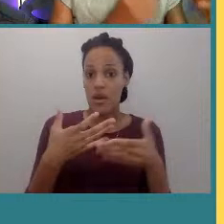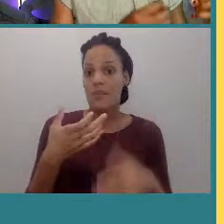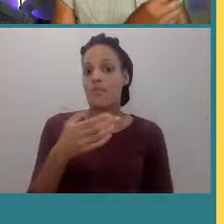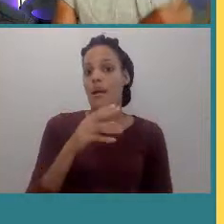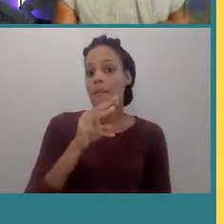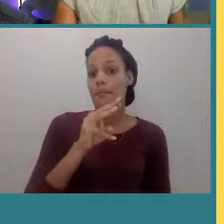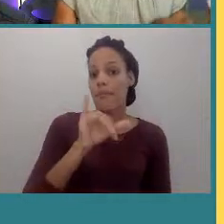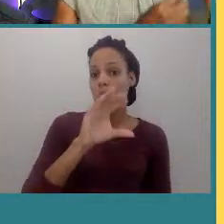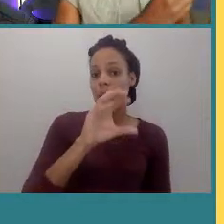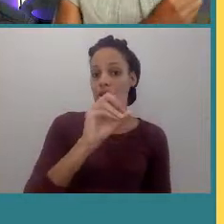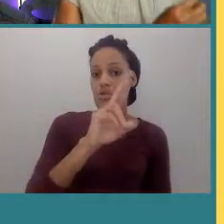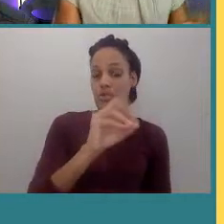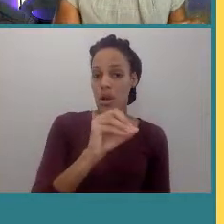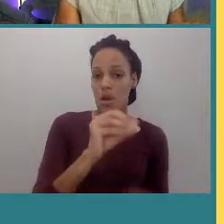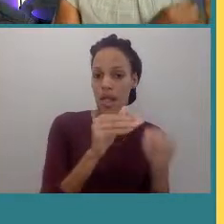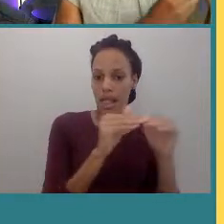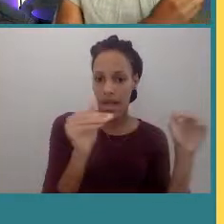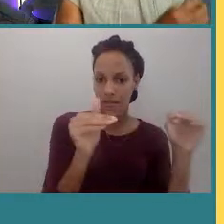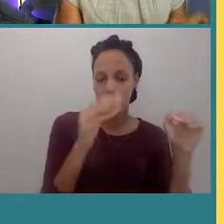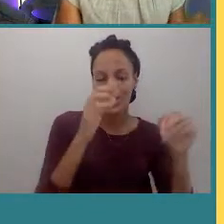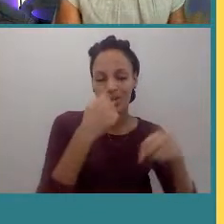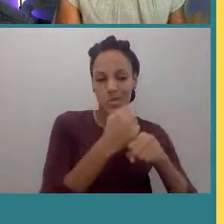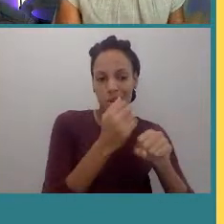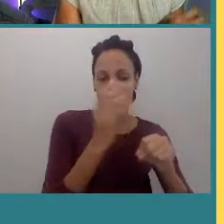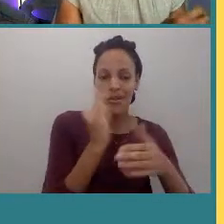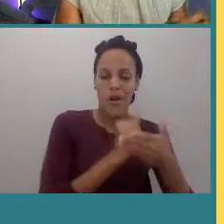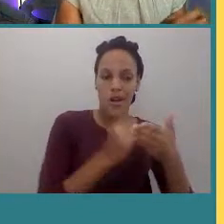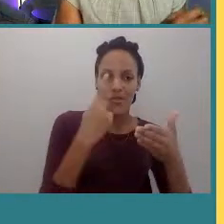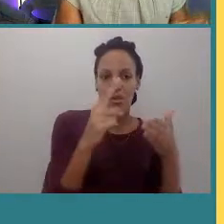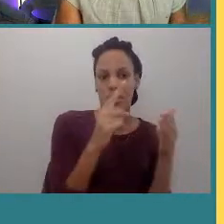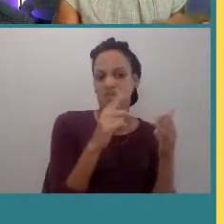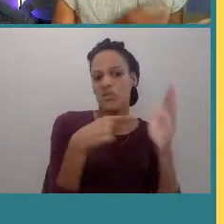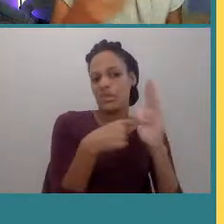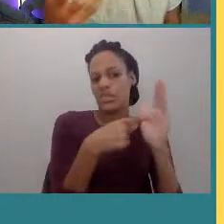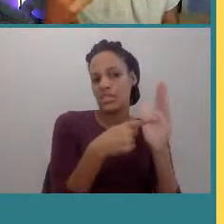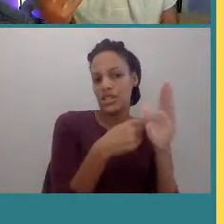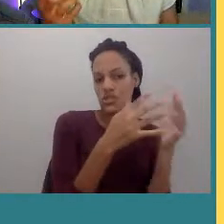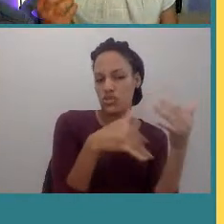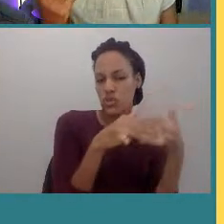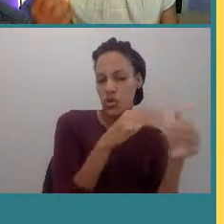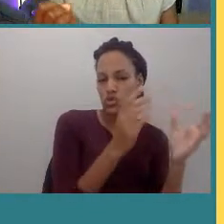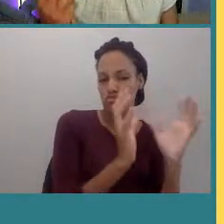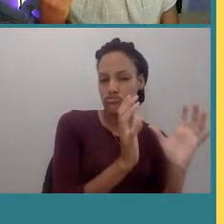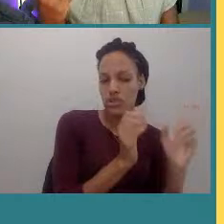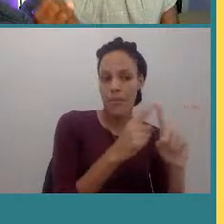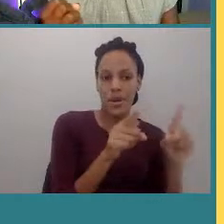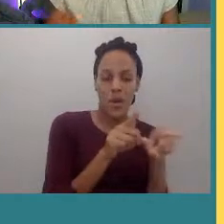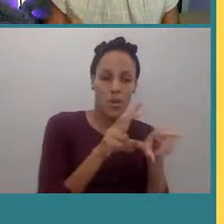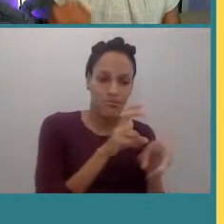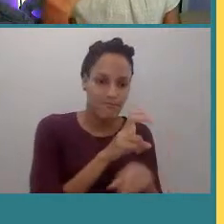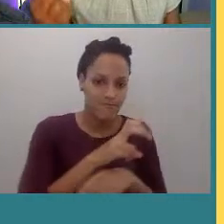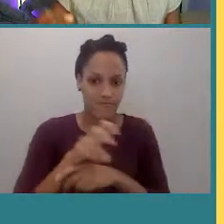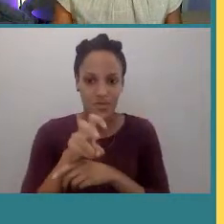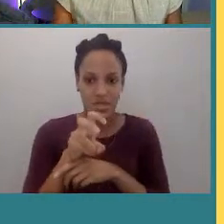creating art for representation in social commentary, but moving to the "macro level,"